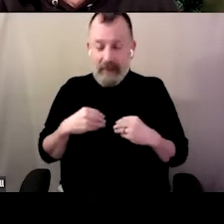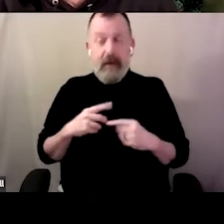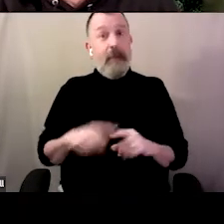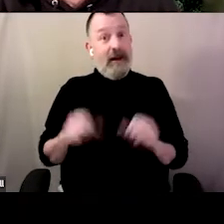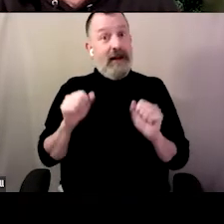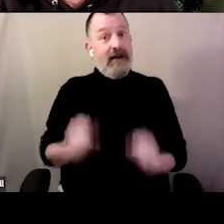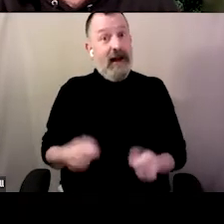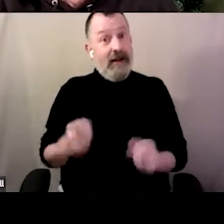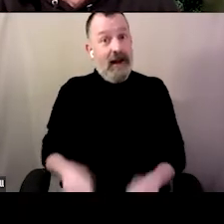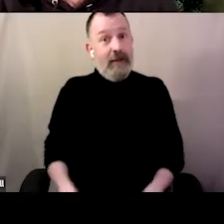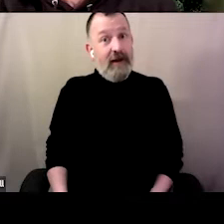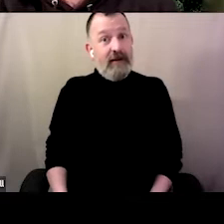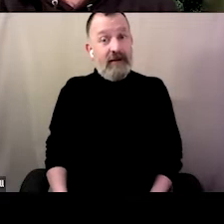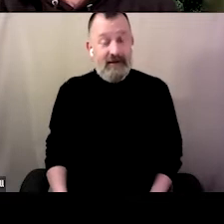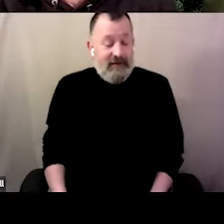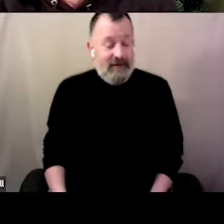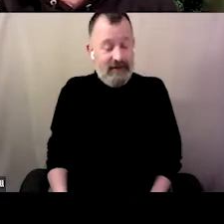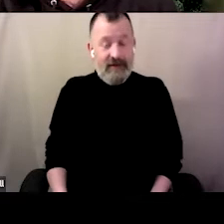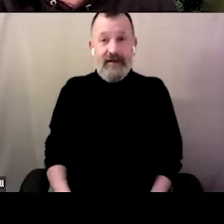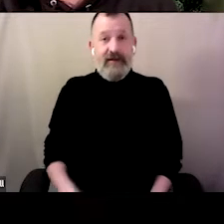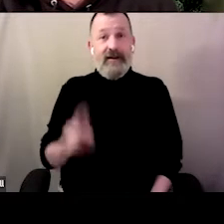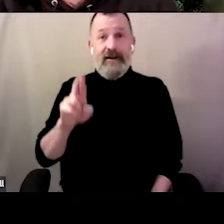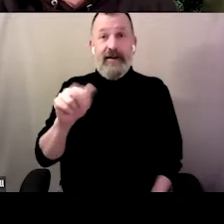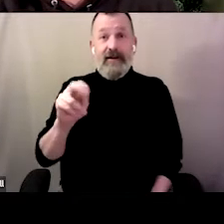you know, let's face it ransomware at the end of the day is basically preventable.